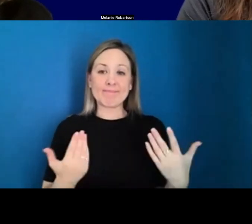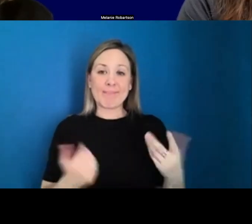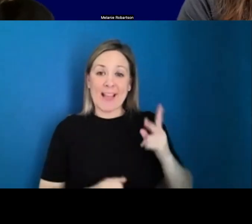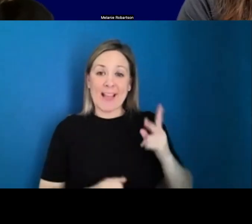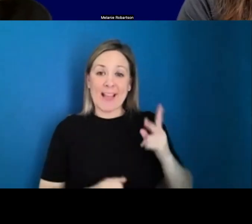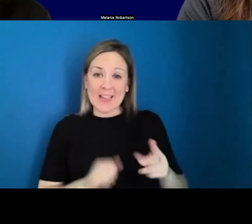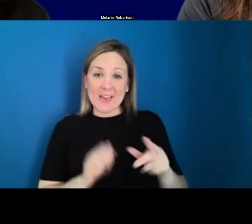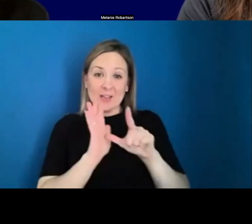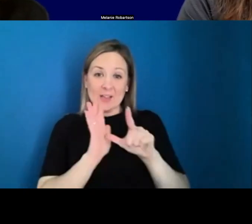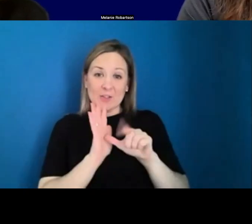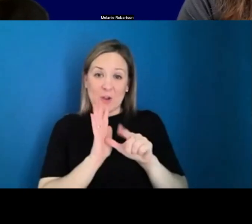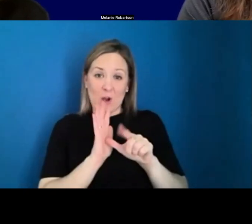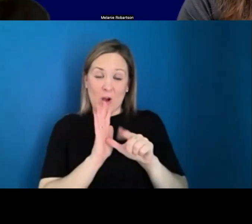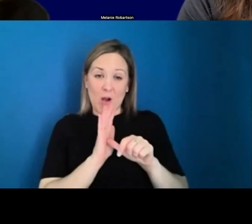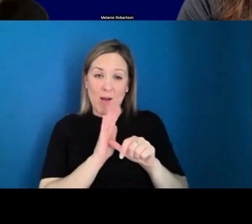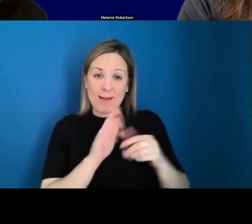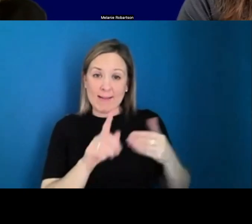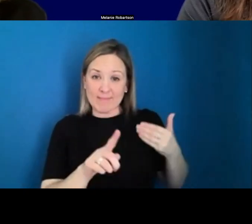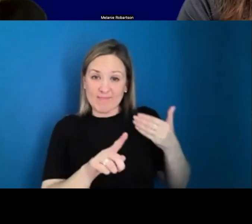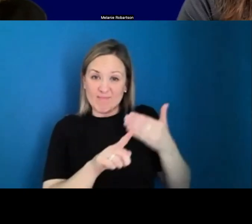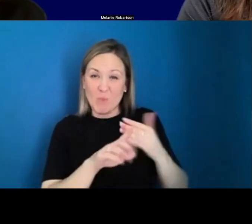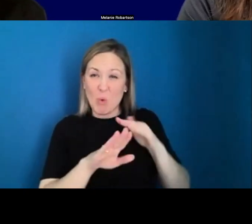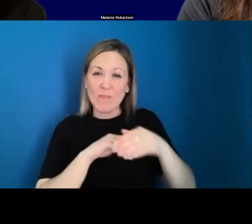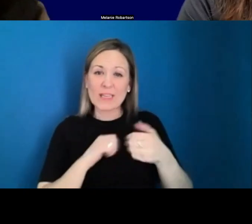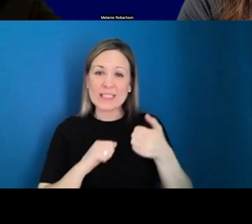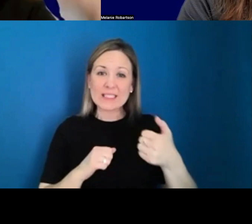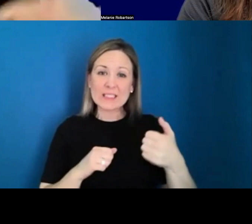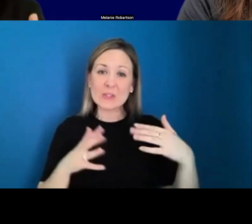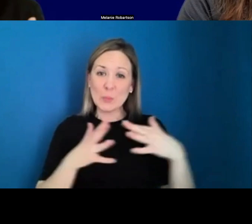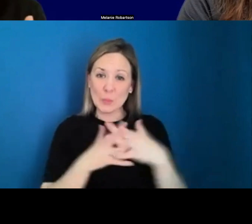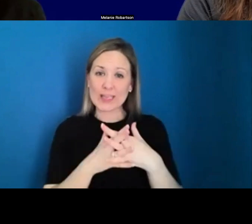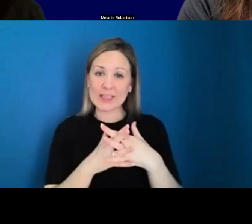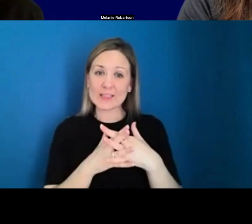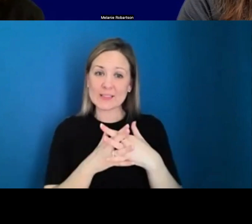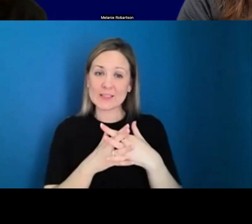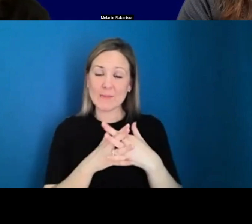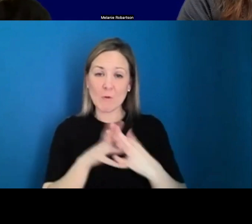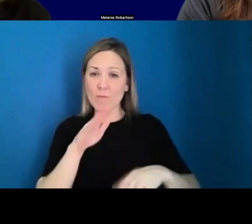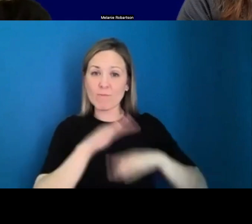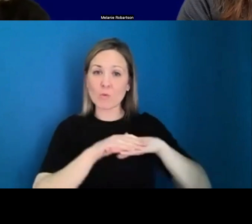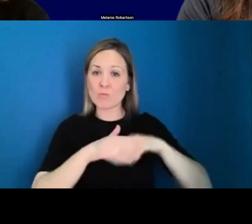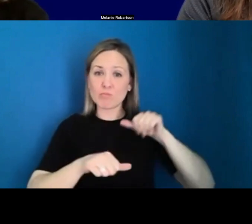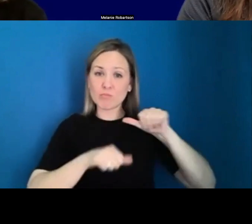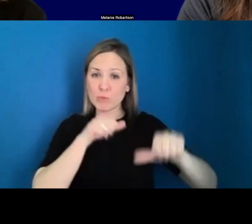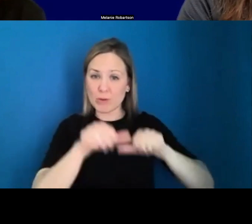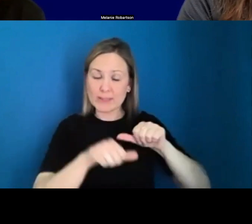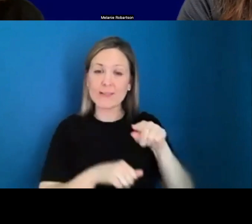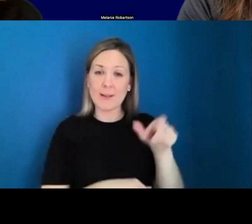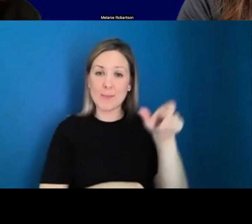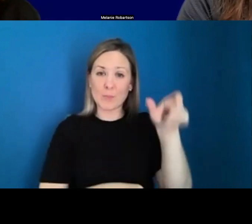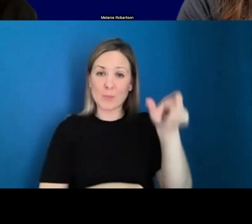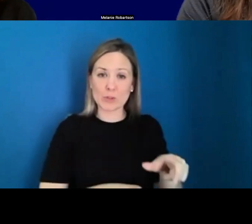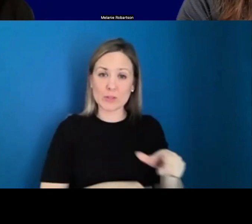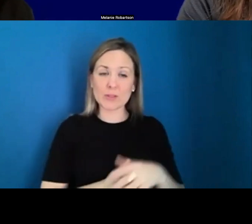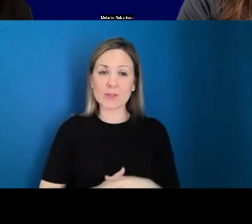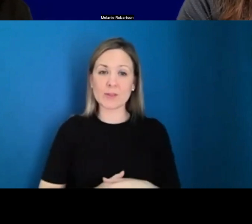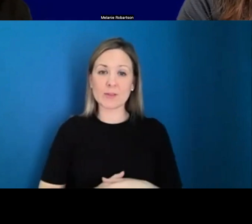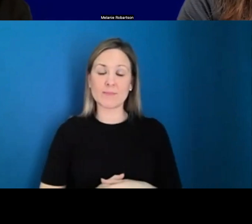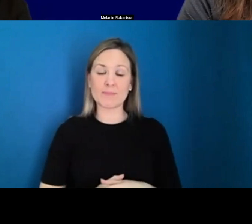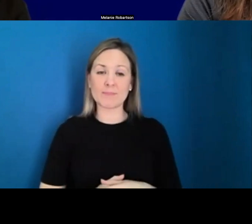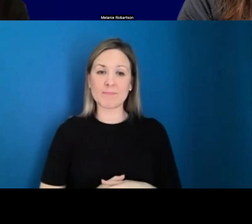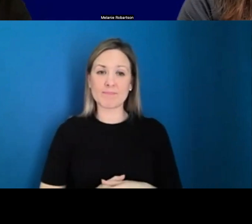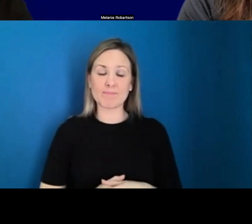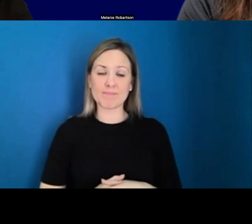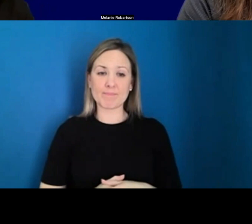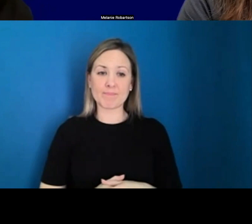place, it was over a six-week period of time to do the whole process for this individual. Whilst